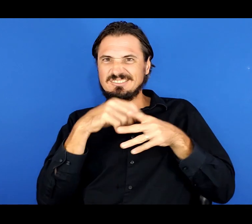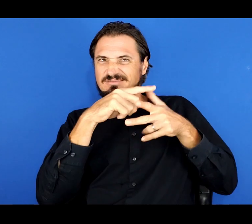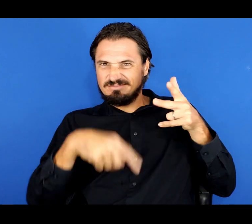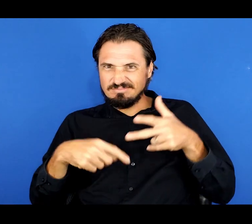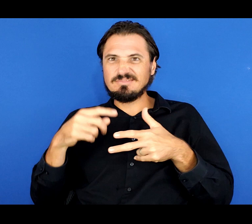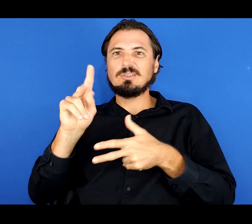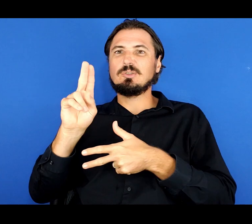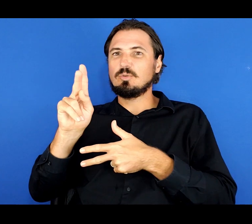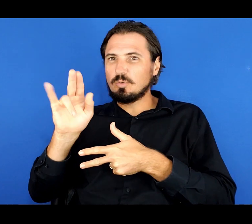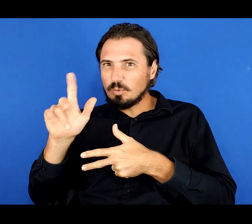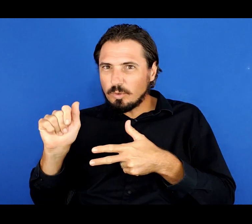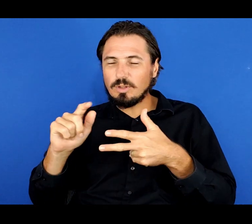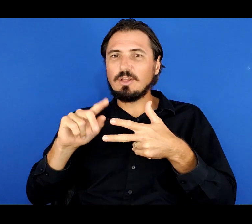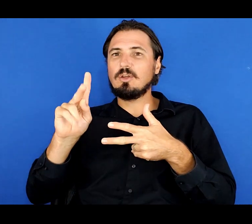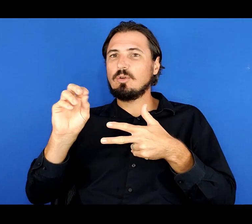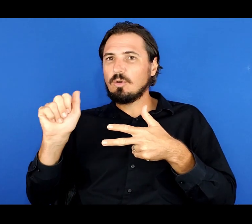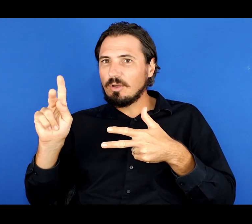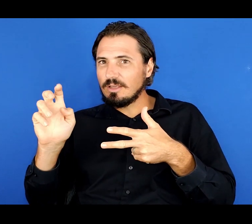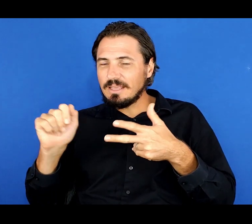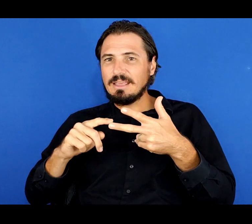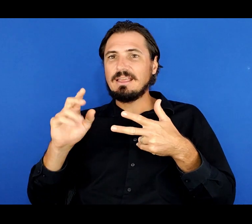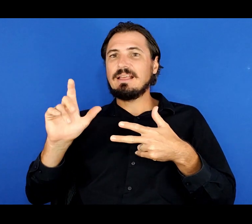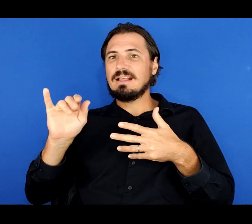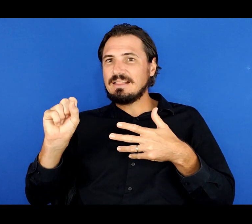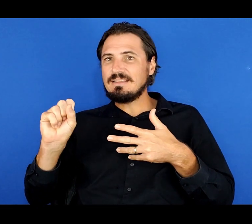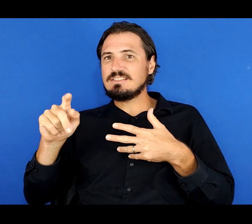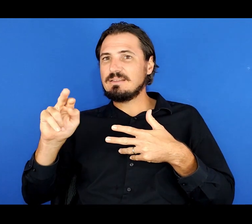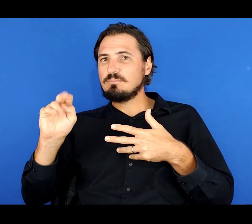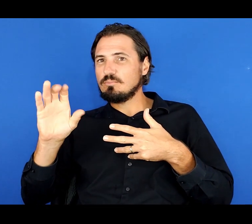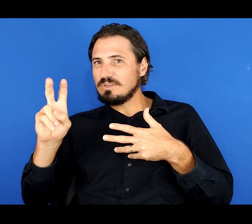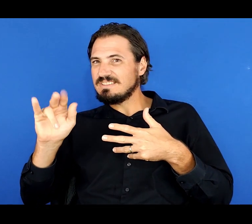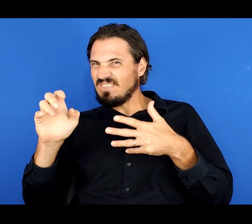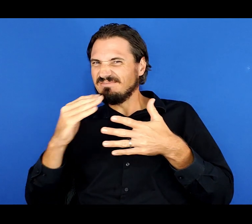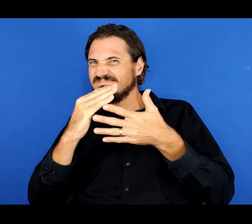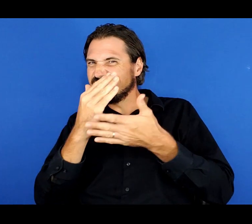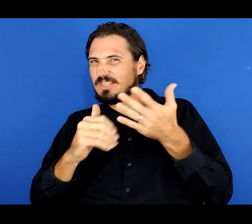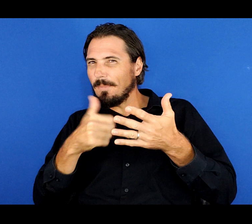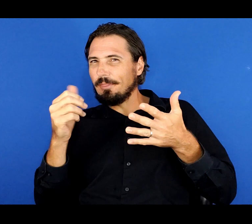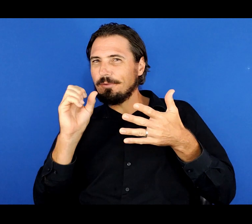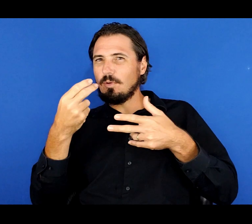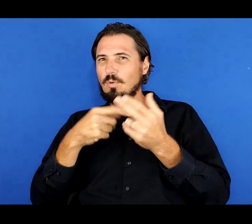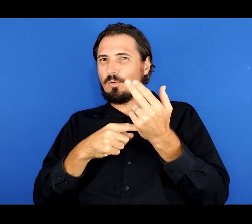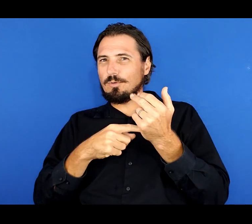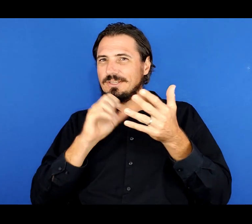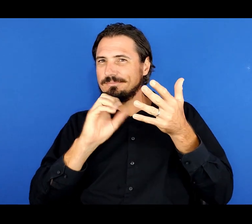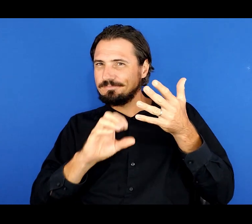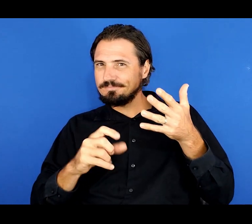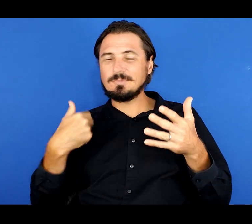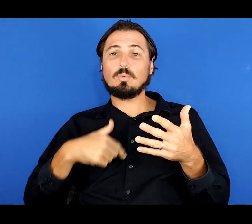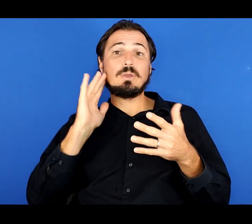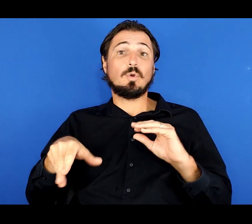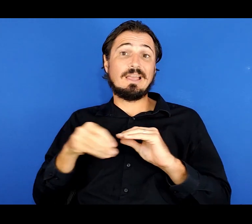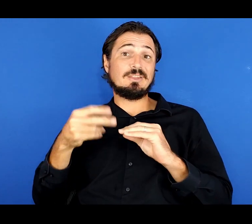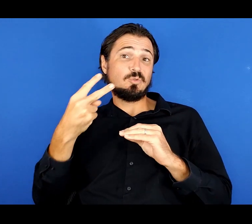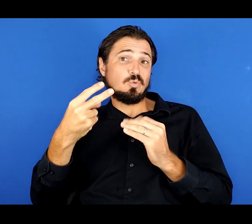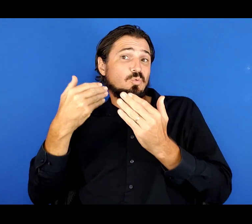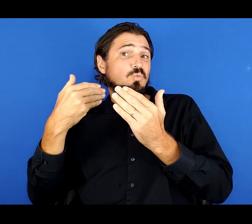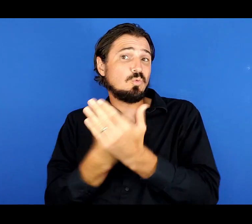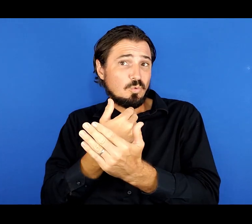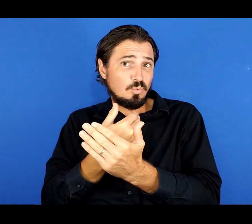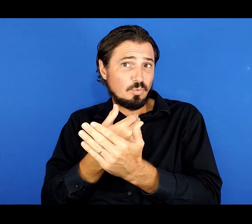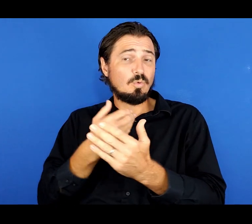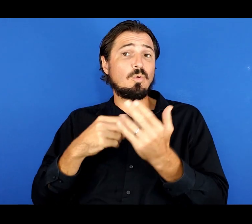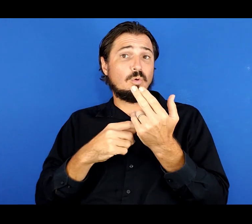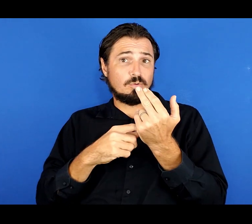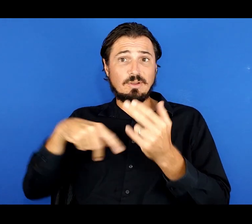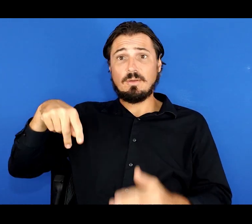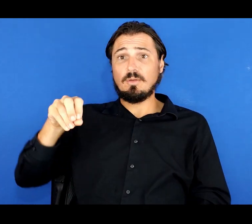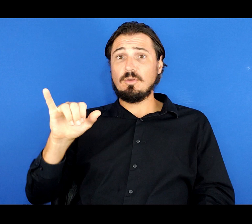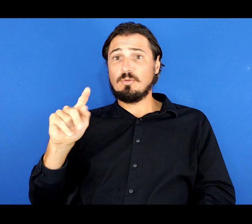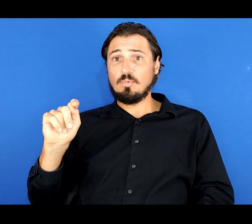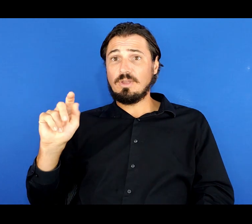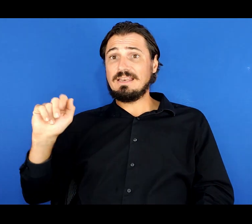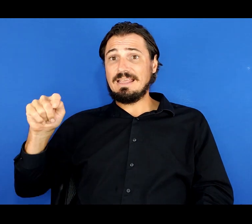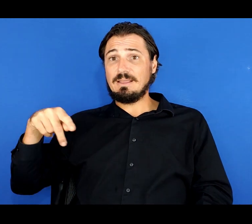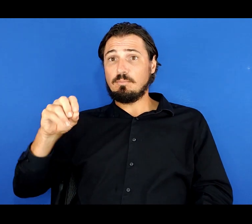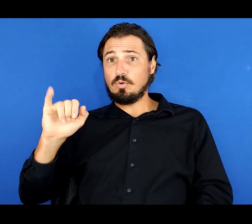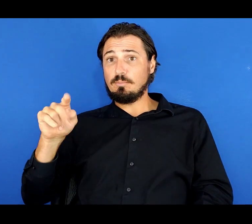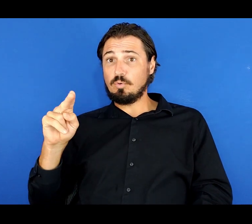Hilton Garden Inn, Koa Kea and the Cliffs at Princeville. We will now be adding capacity in this program with the two new approved EMQ’s The Point at Po‘ipū and the Hanalei Bay Resort.